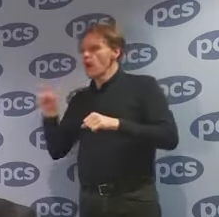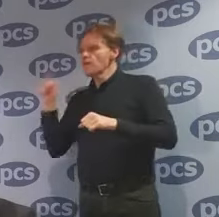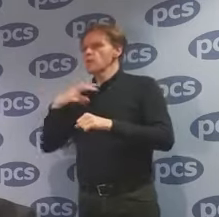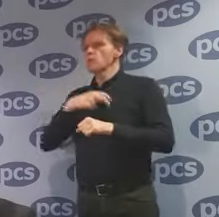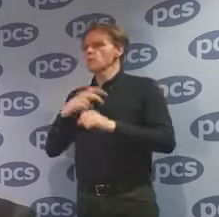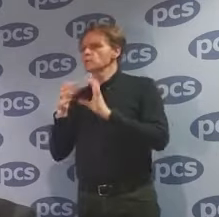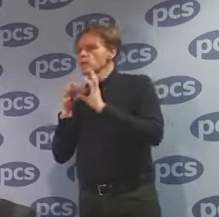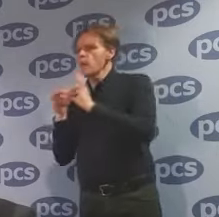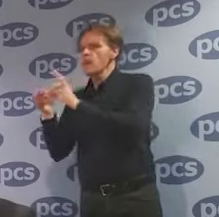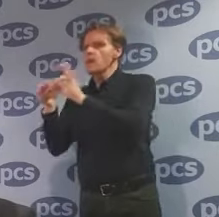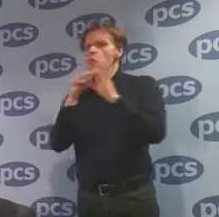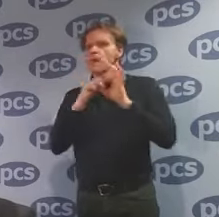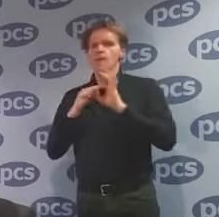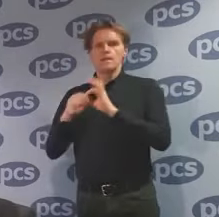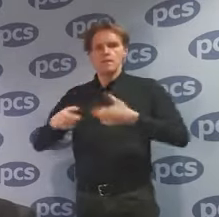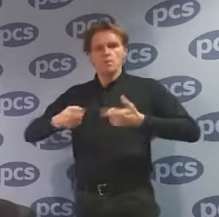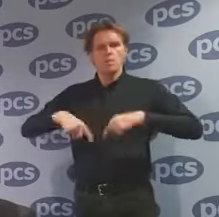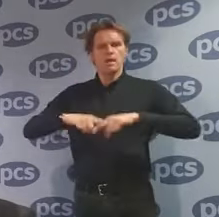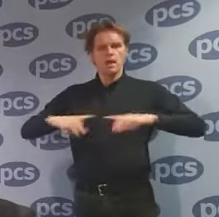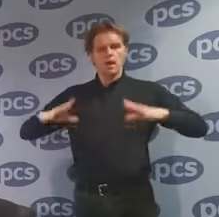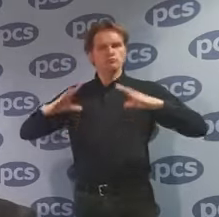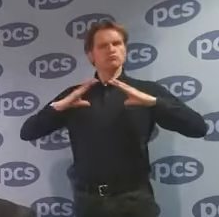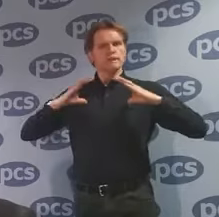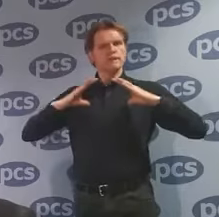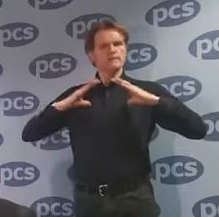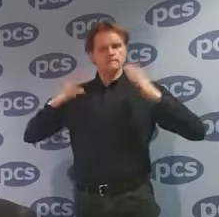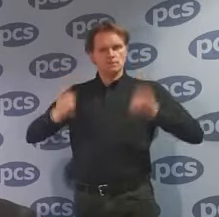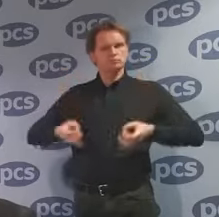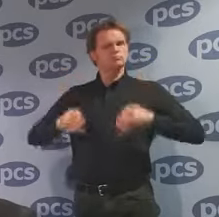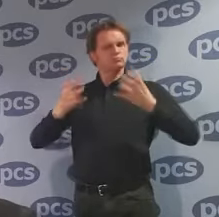union and be ballot ready in the question that we have to move to a statutory